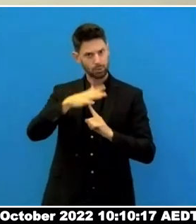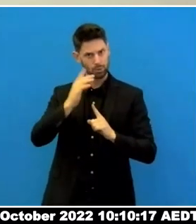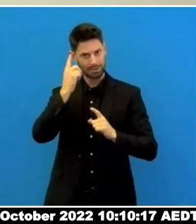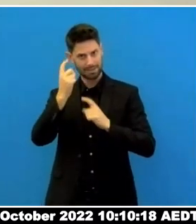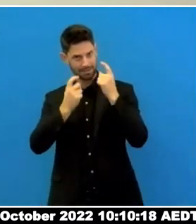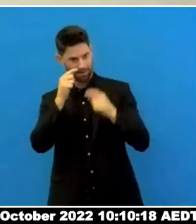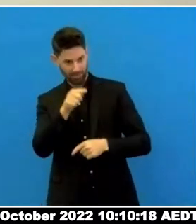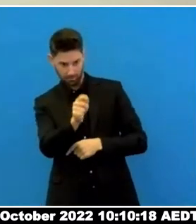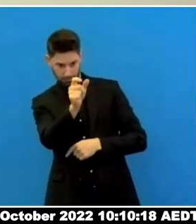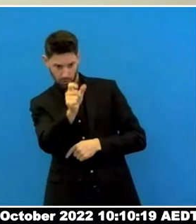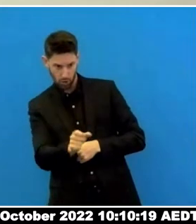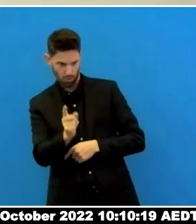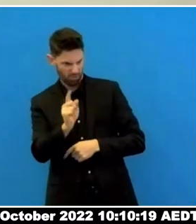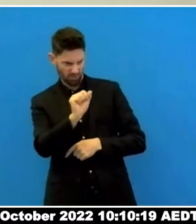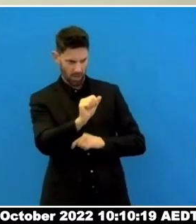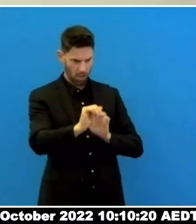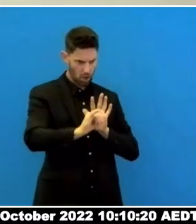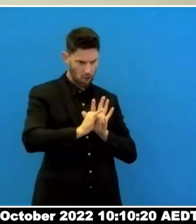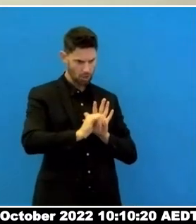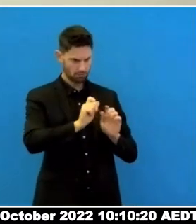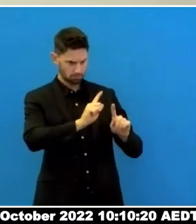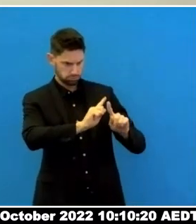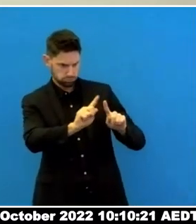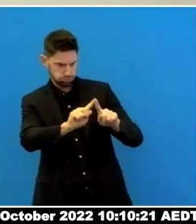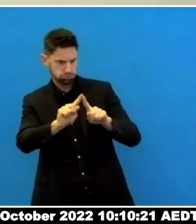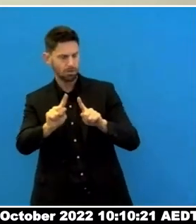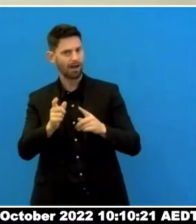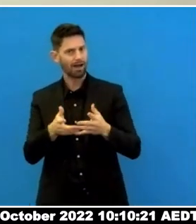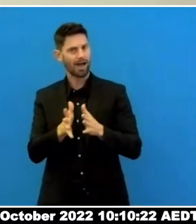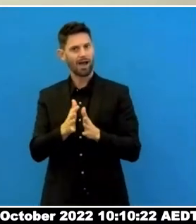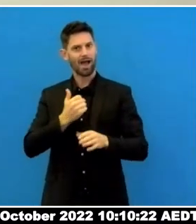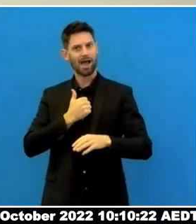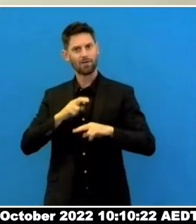in the areas of cultural safety and improve legal protections against racism.